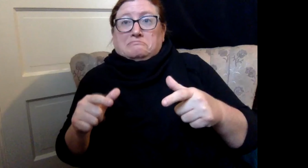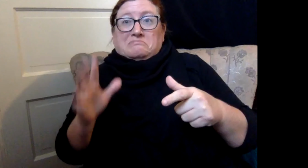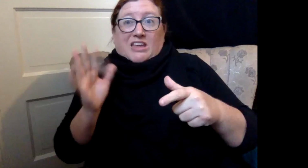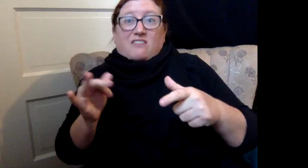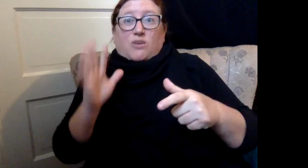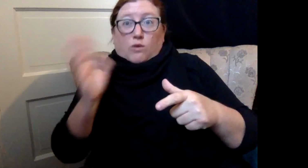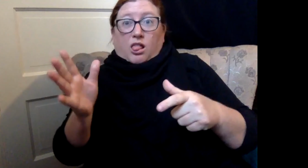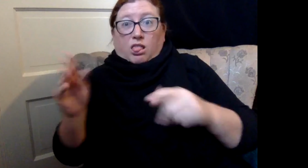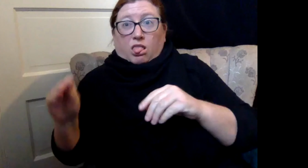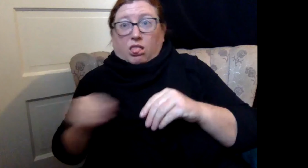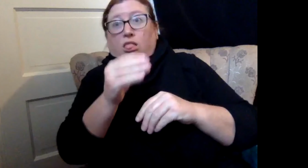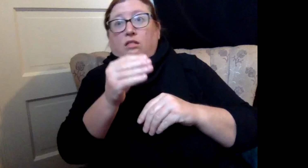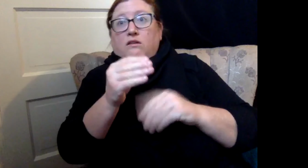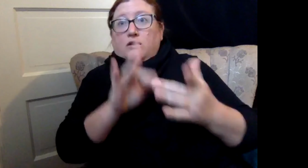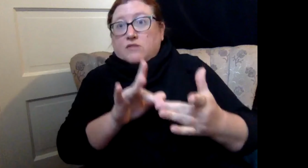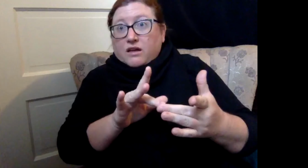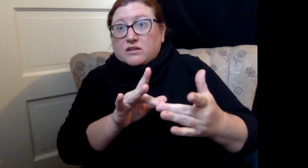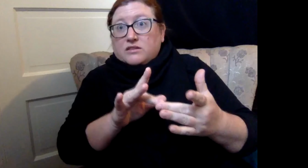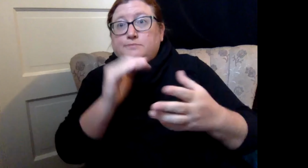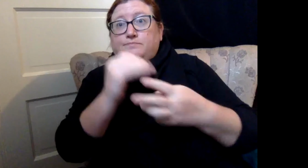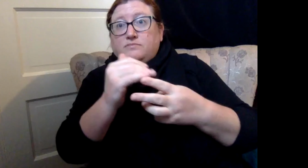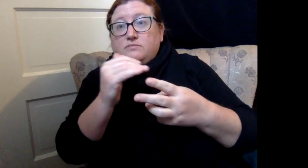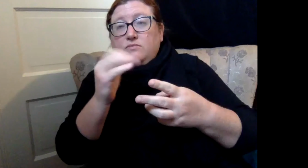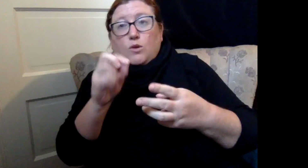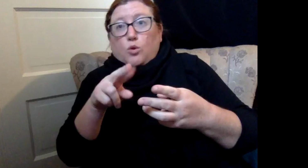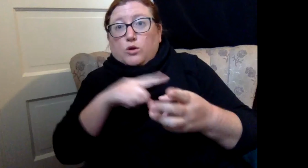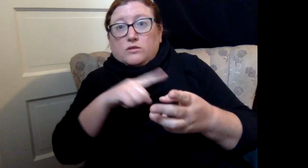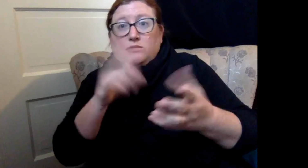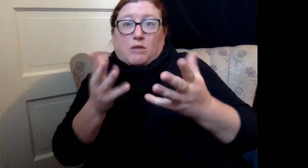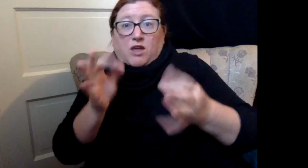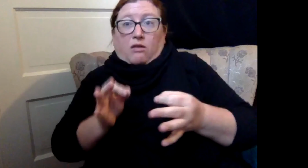instructor will tell you how that instruction will happen. If it is displaced on-line. If it is